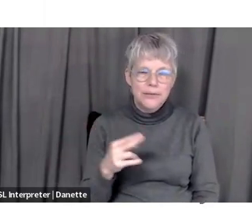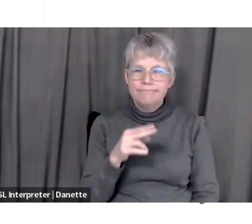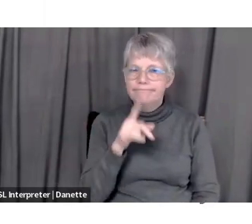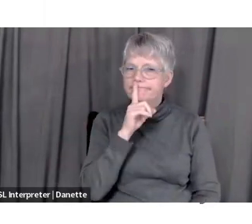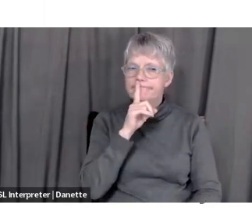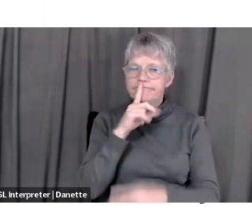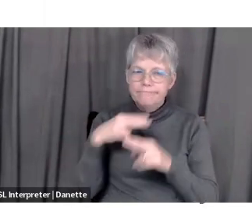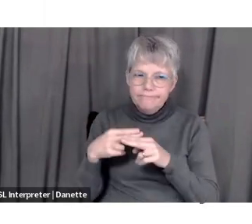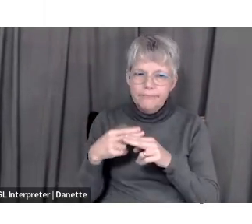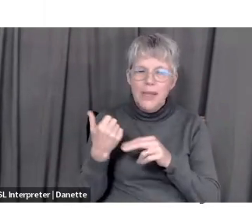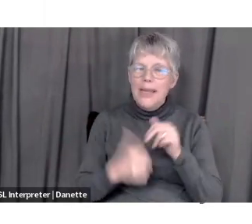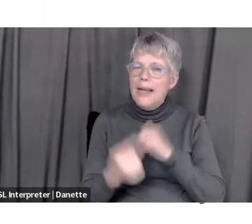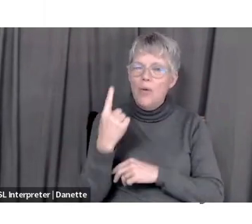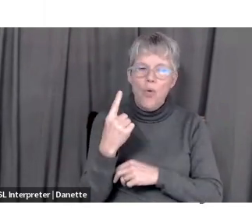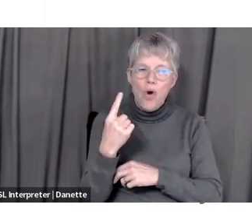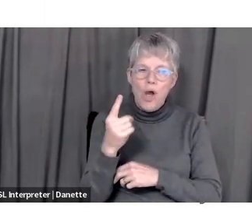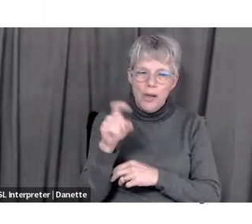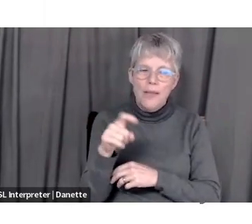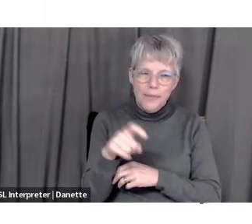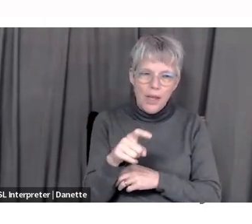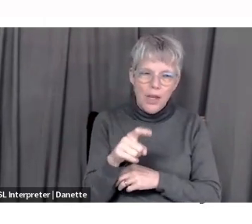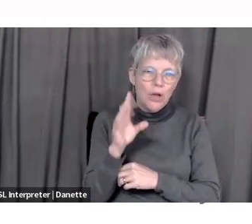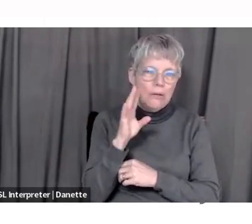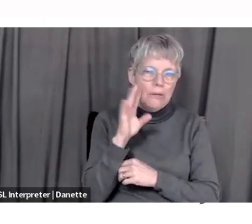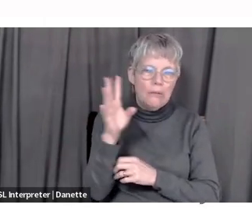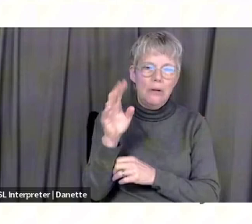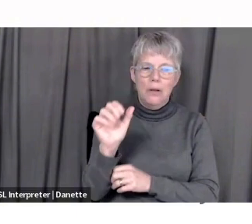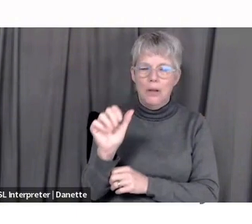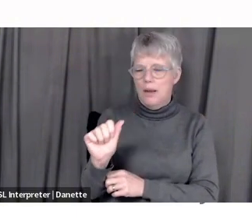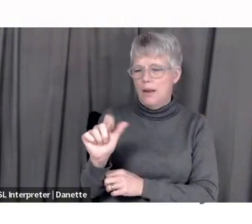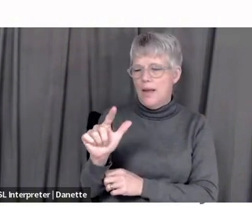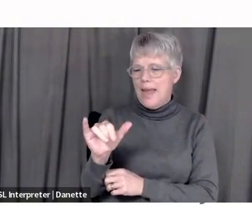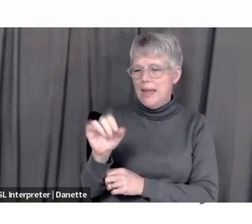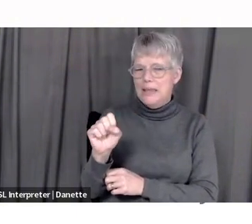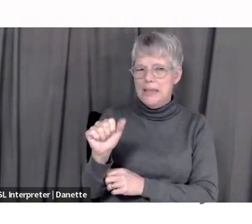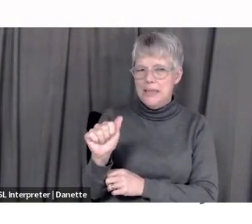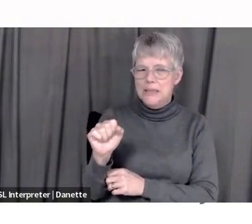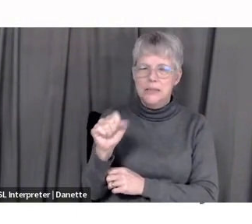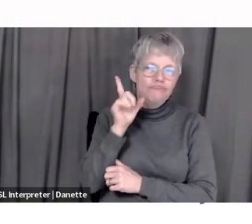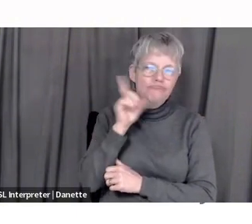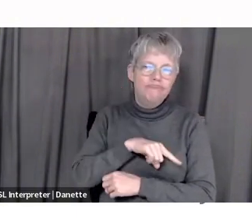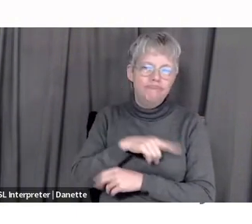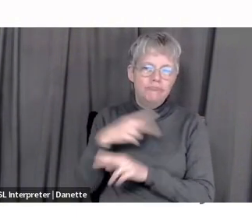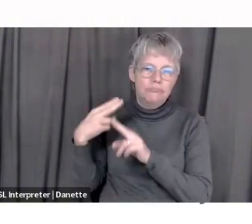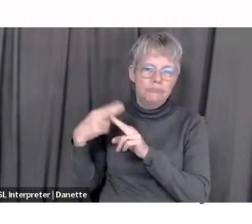So everyone who enrolls in the app is required to create an alias to protect their identity.